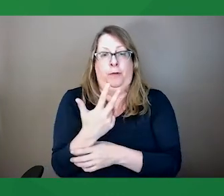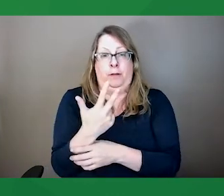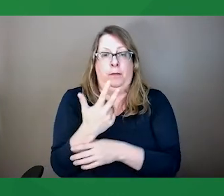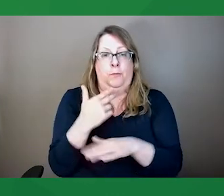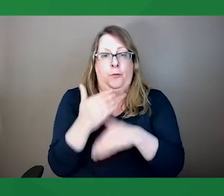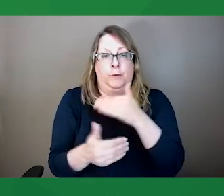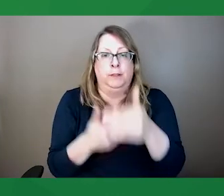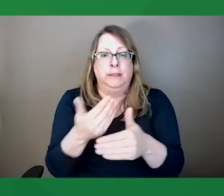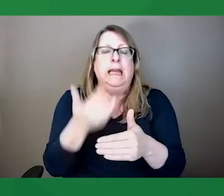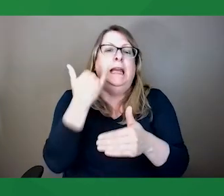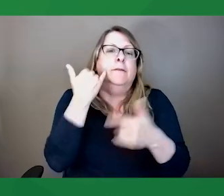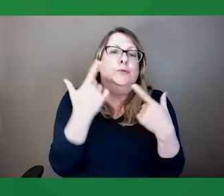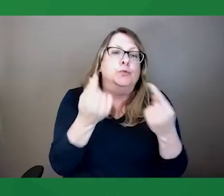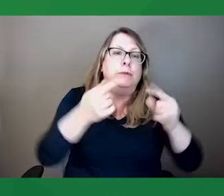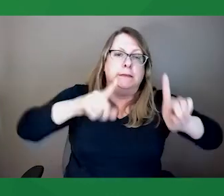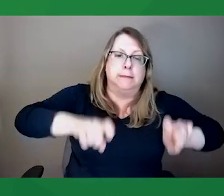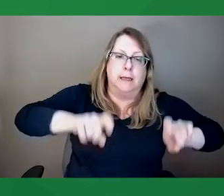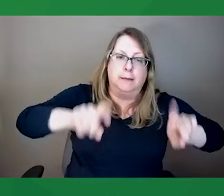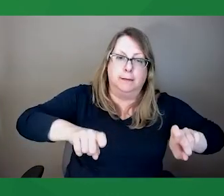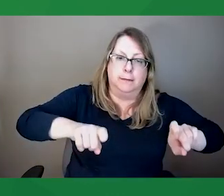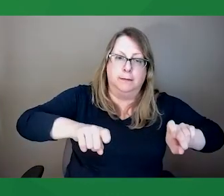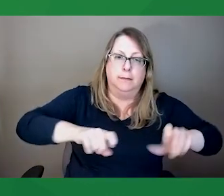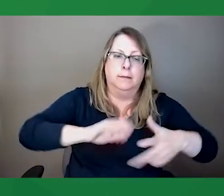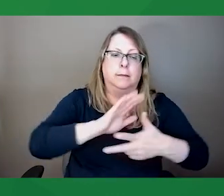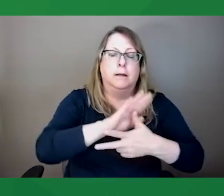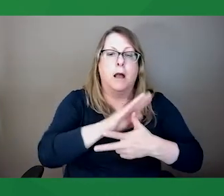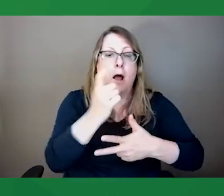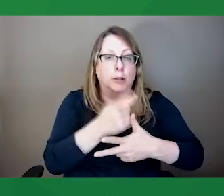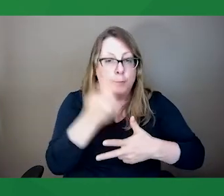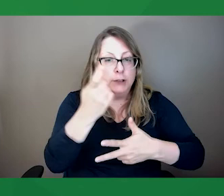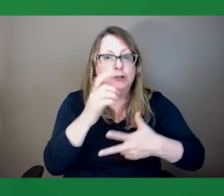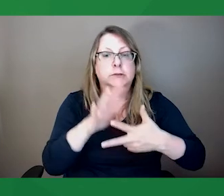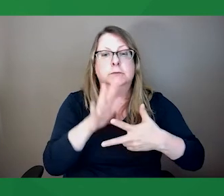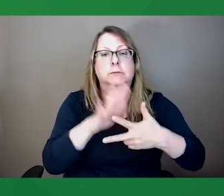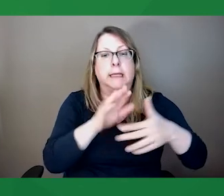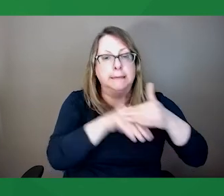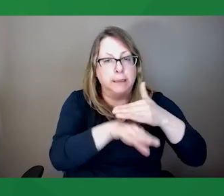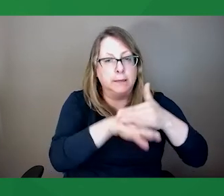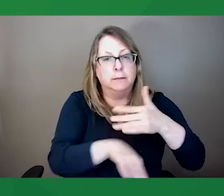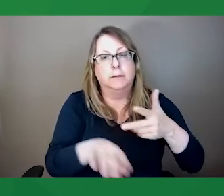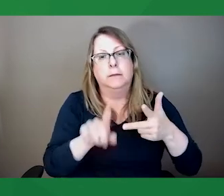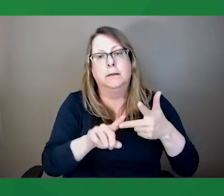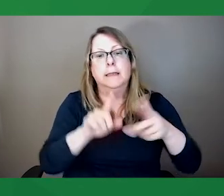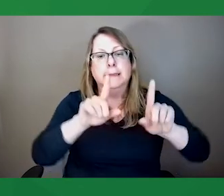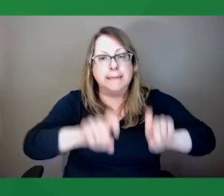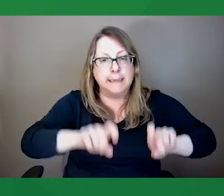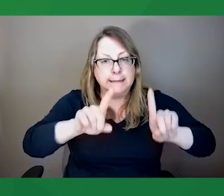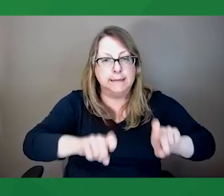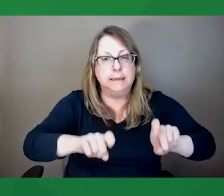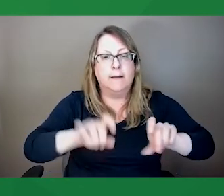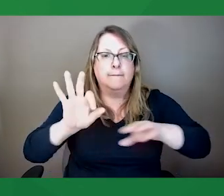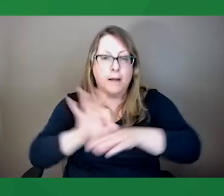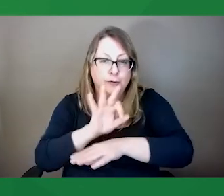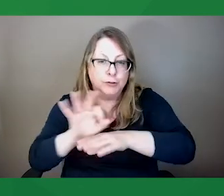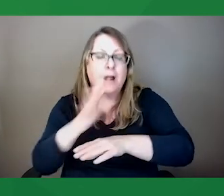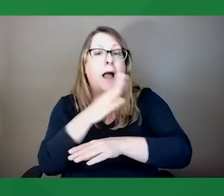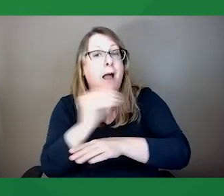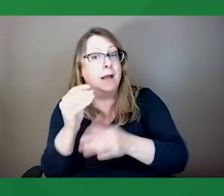whenever doing testing, automation, accessibility, testing manual, functional, and then assisted technology.